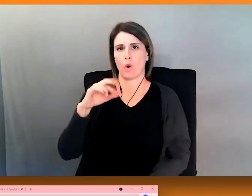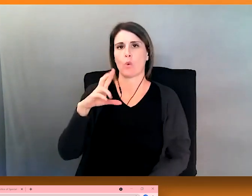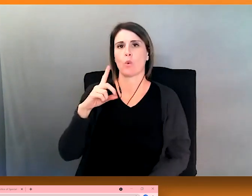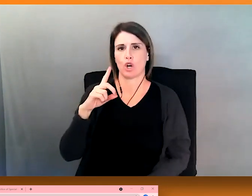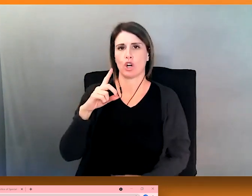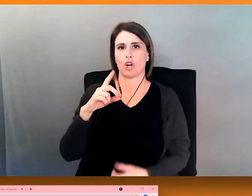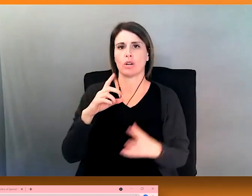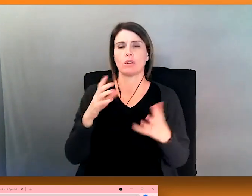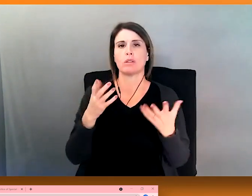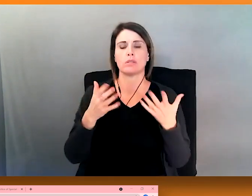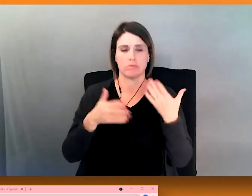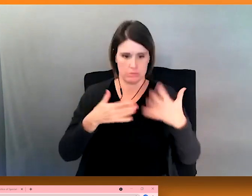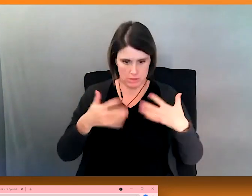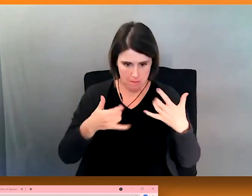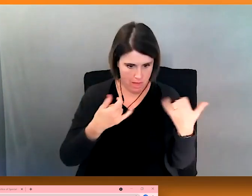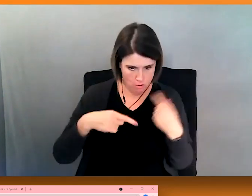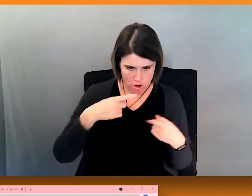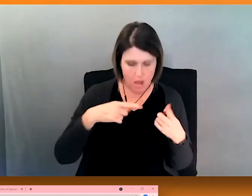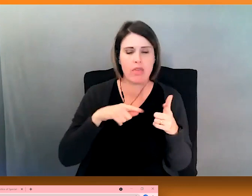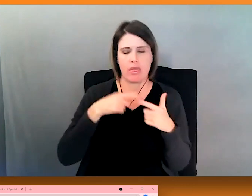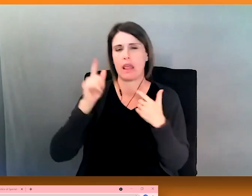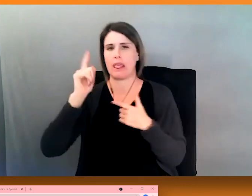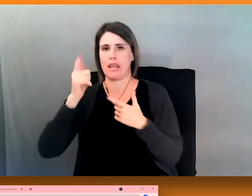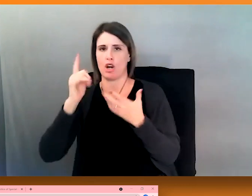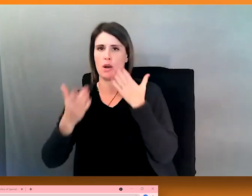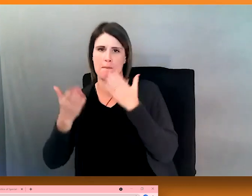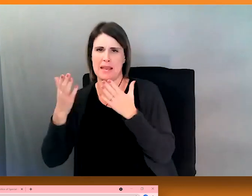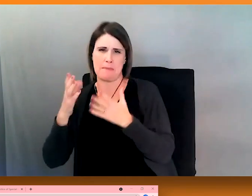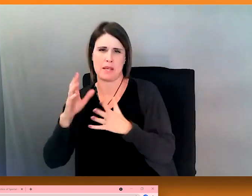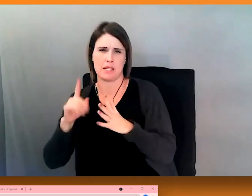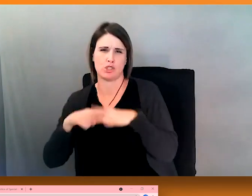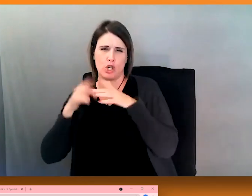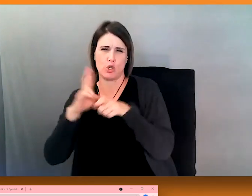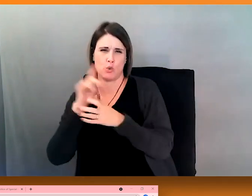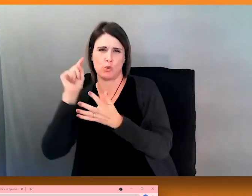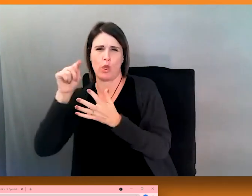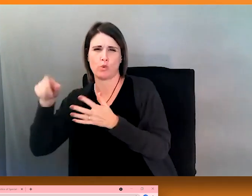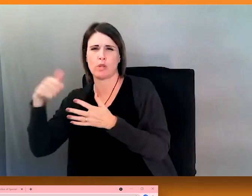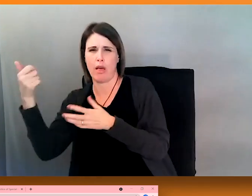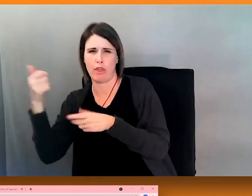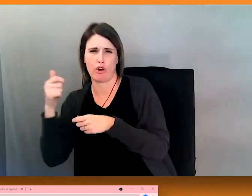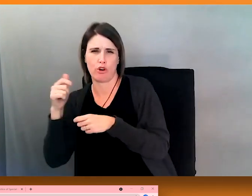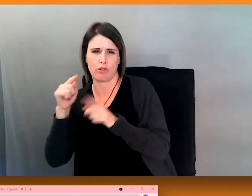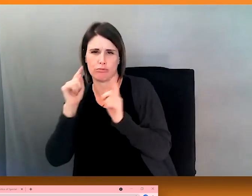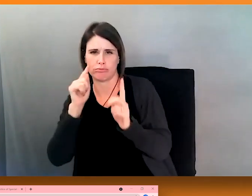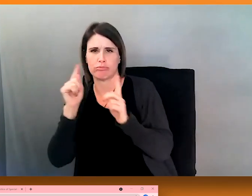So the main thing is create your account.